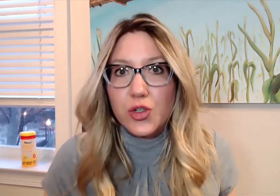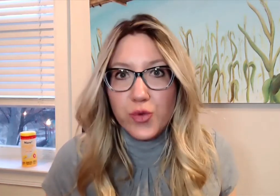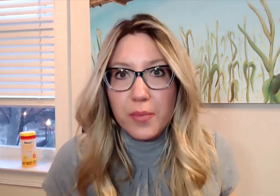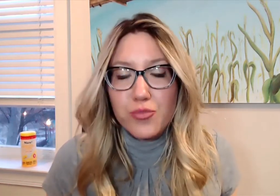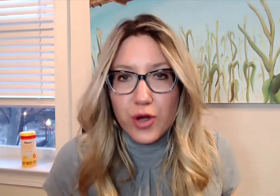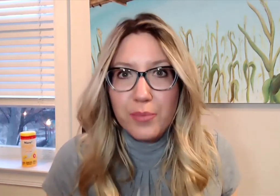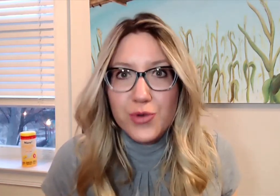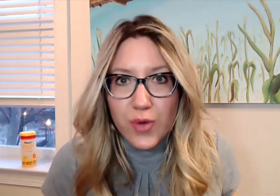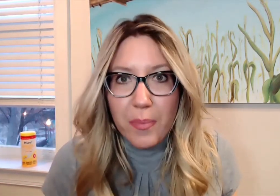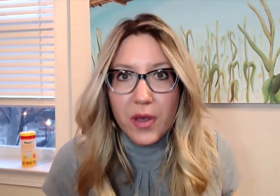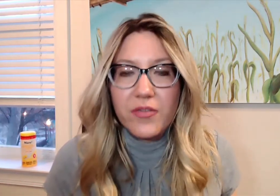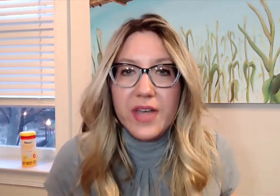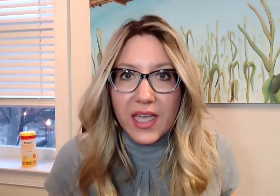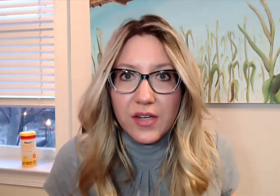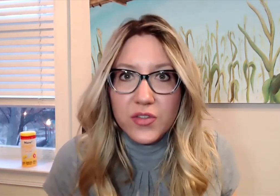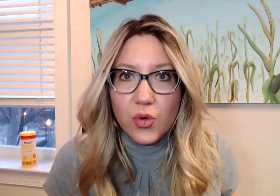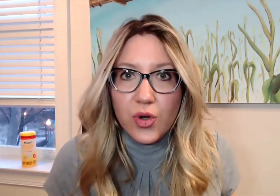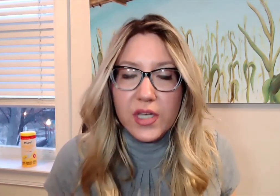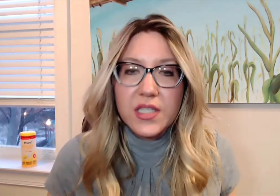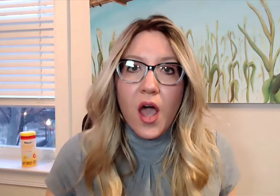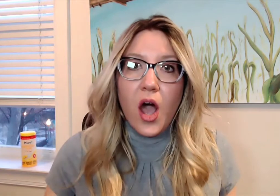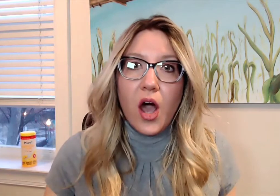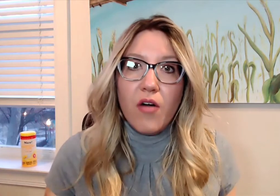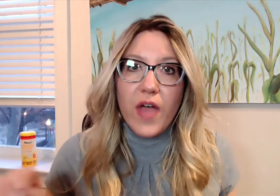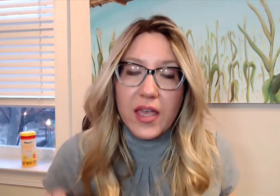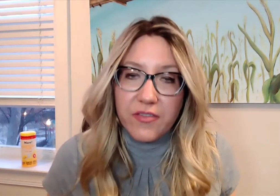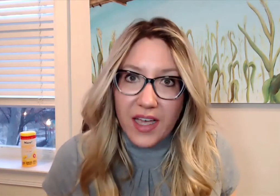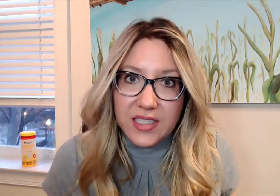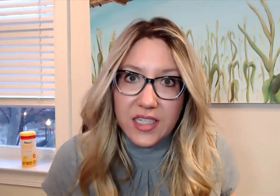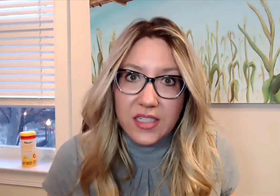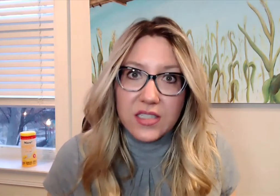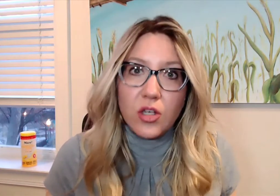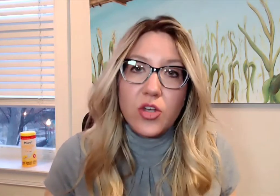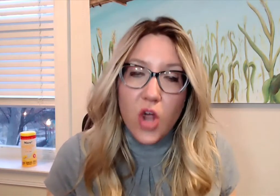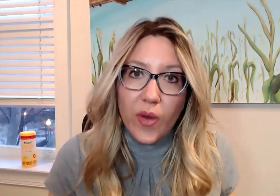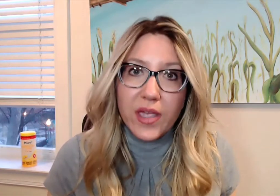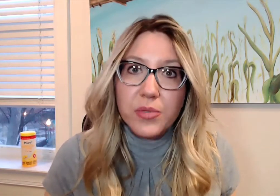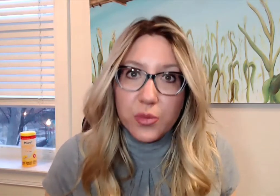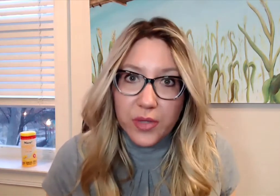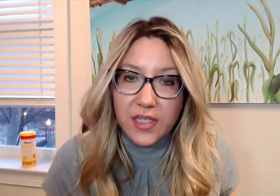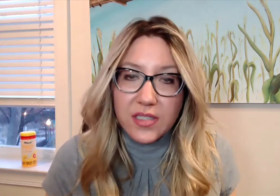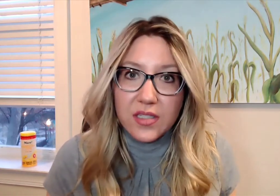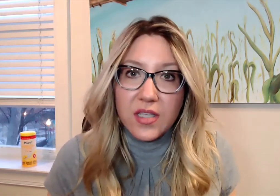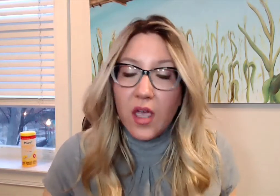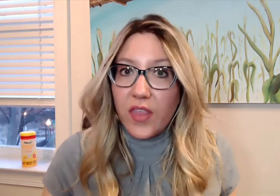RESIDENTS ON THE WEST SIDE.